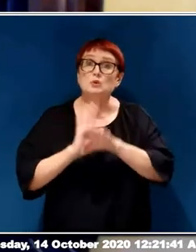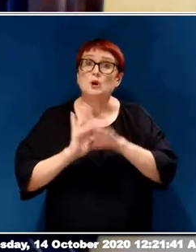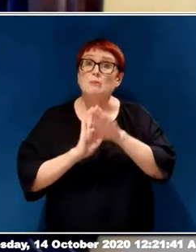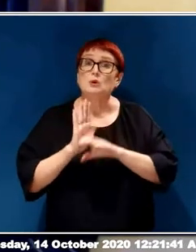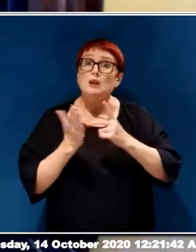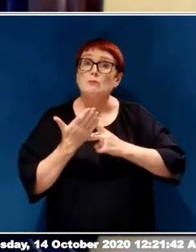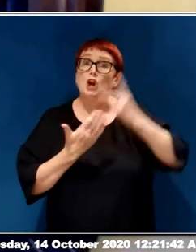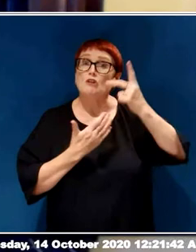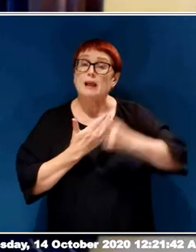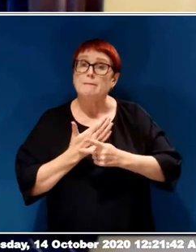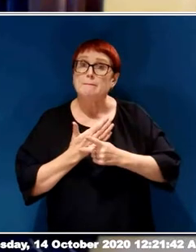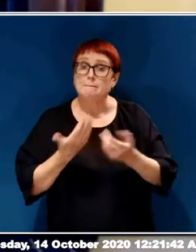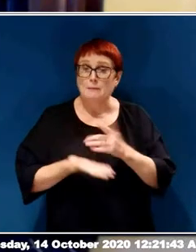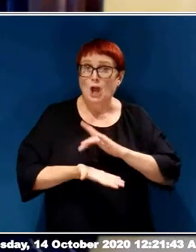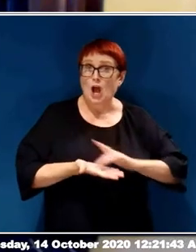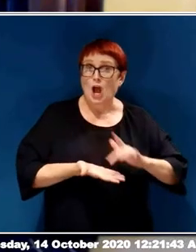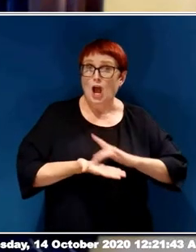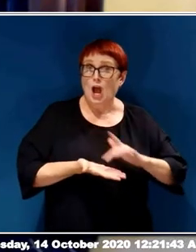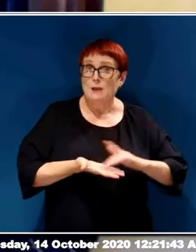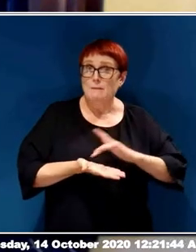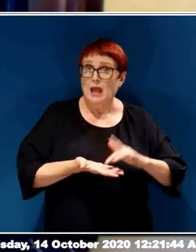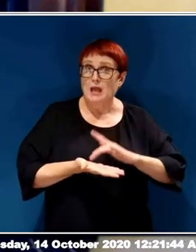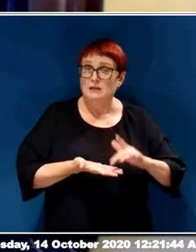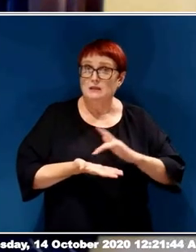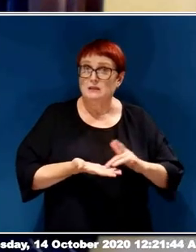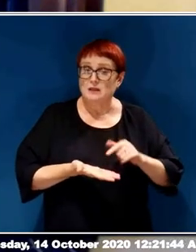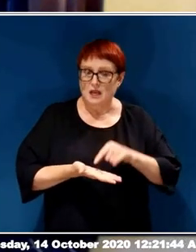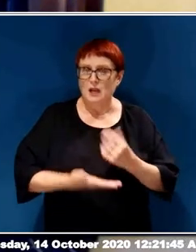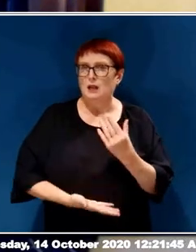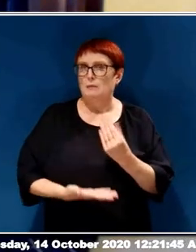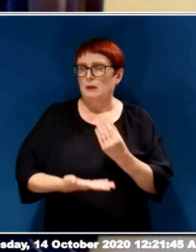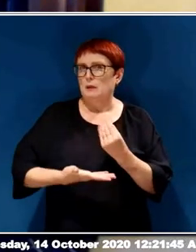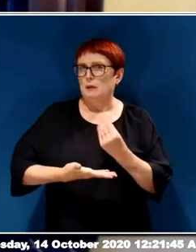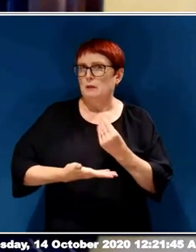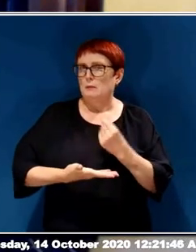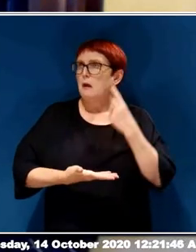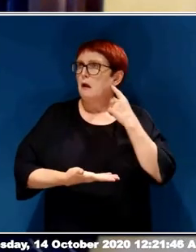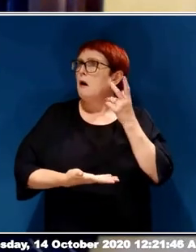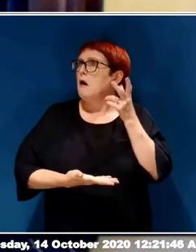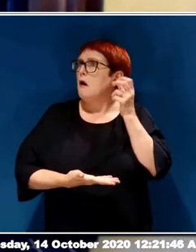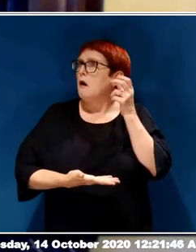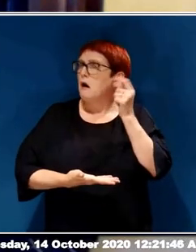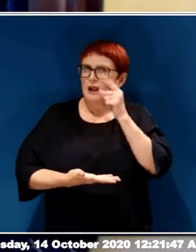And while that is a useful thing to do on any given day that they are required